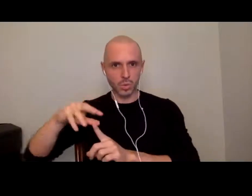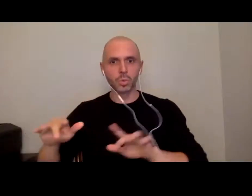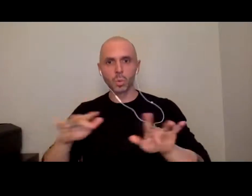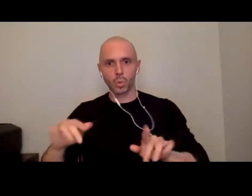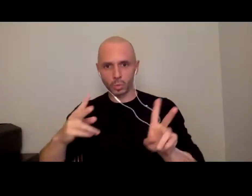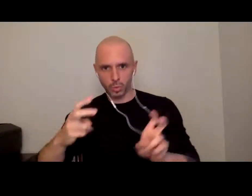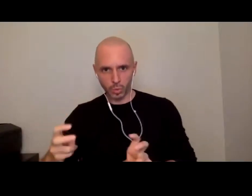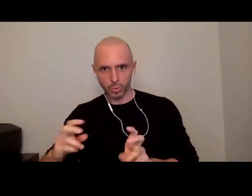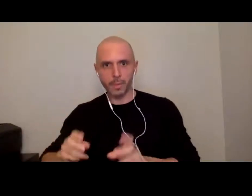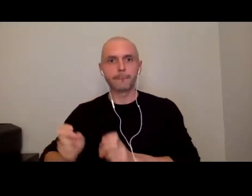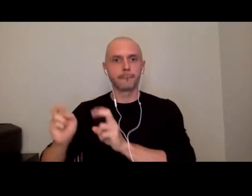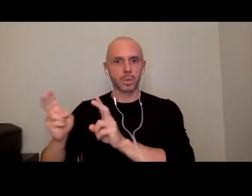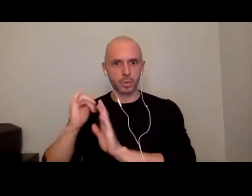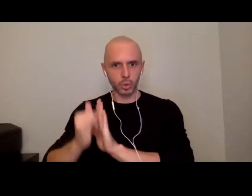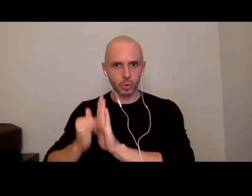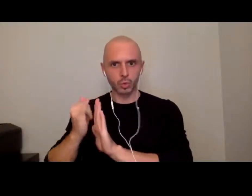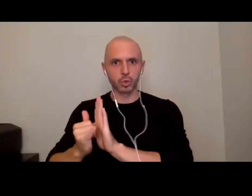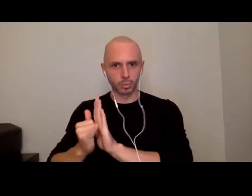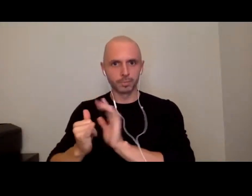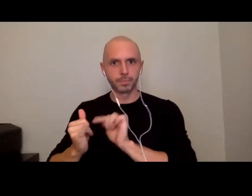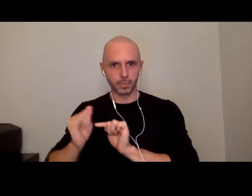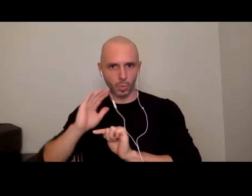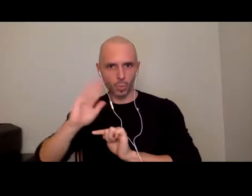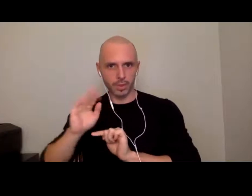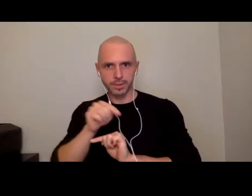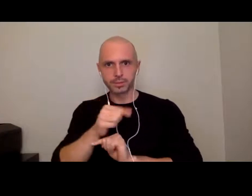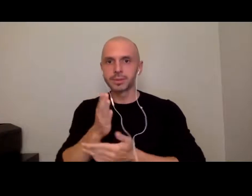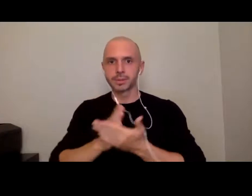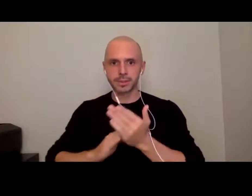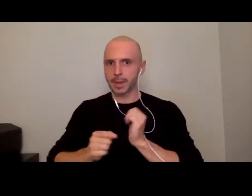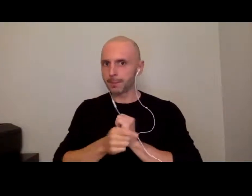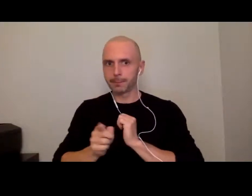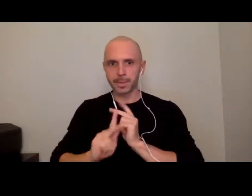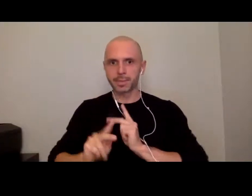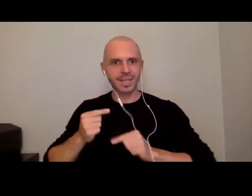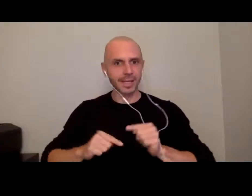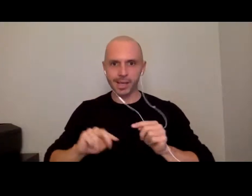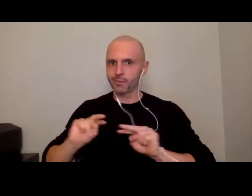been made available for tonight's audience along with an asl interpreter and this is David, thank